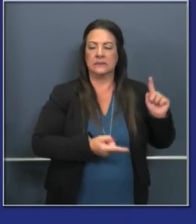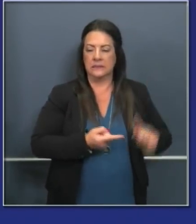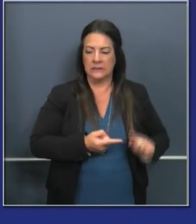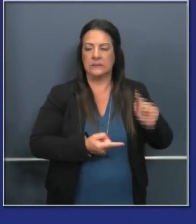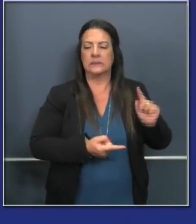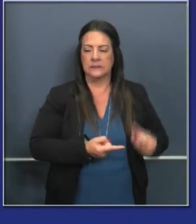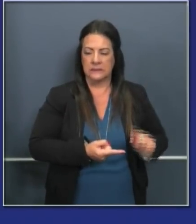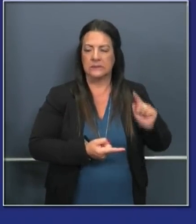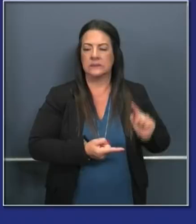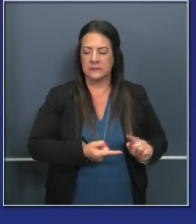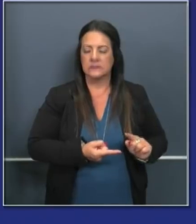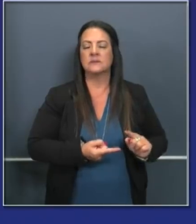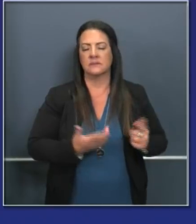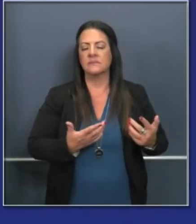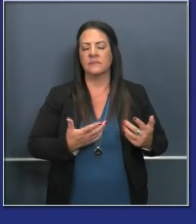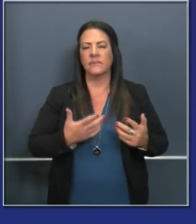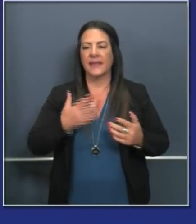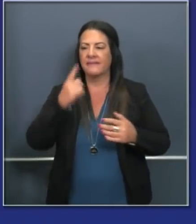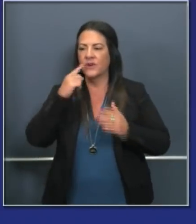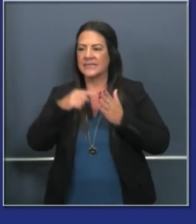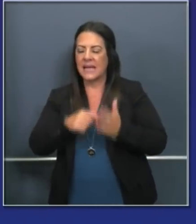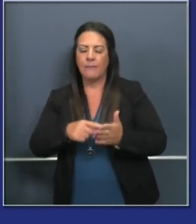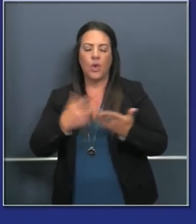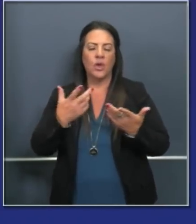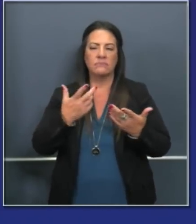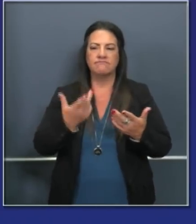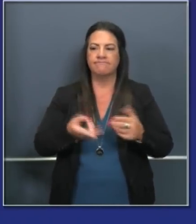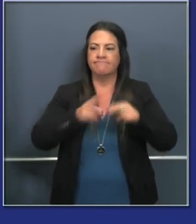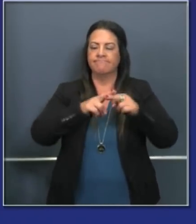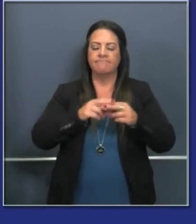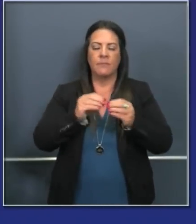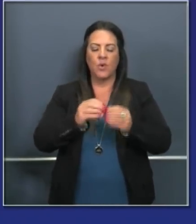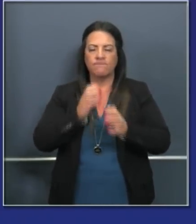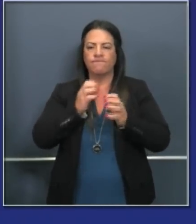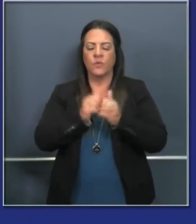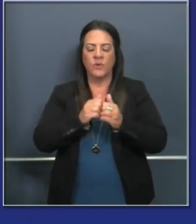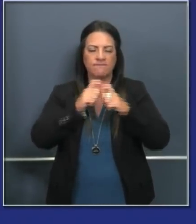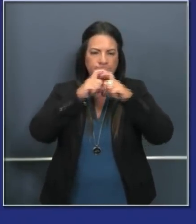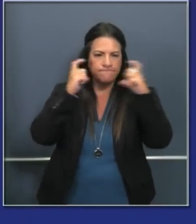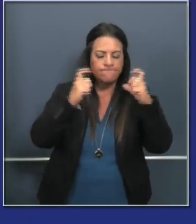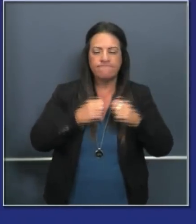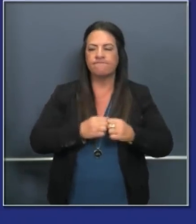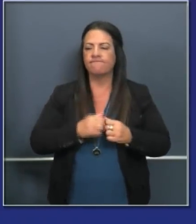EMPHASIZE AND REINFORCE MANY OF THE THINGS THE GOVERNOR HAS BEEN MENTIONING OVER THE PAST